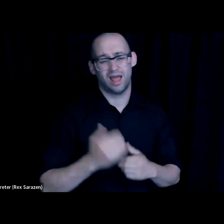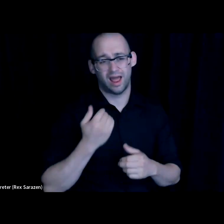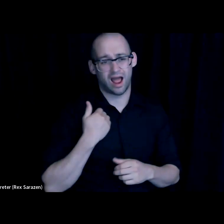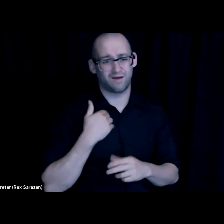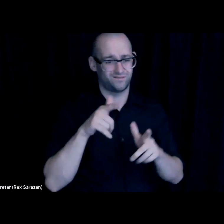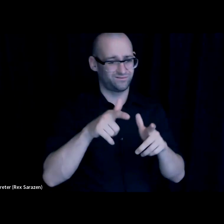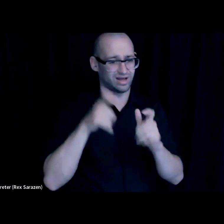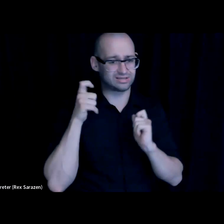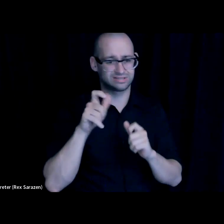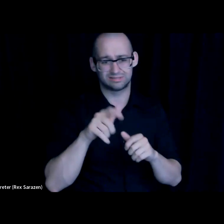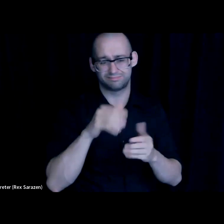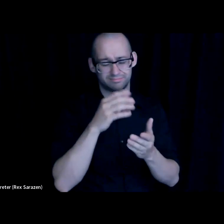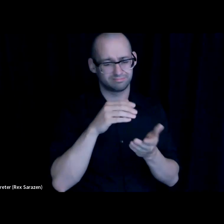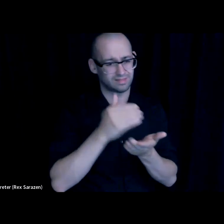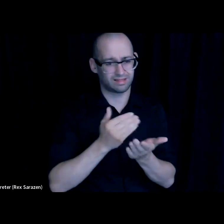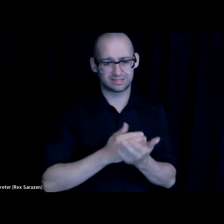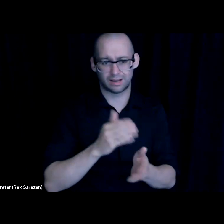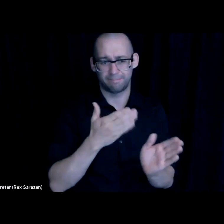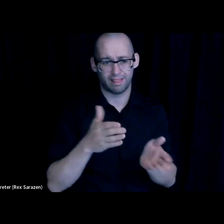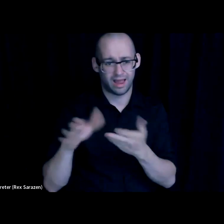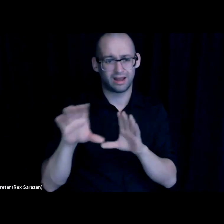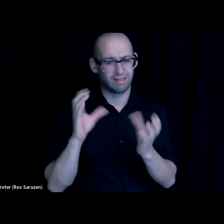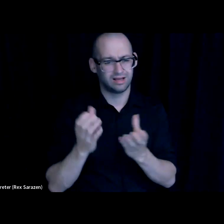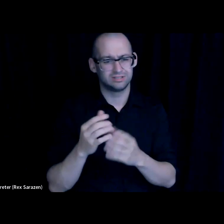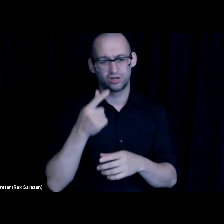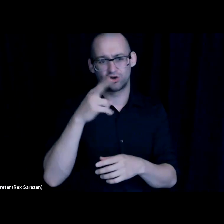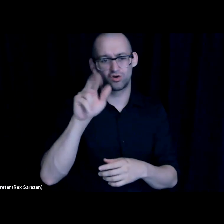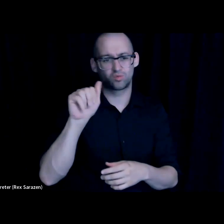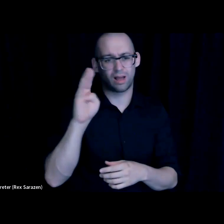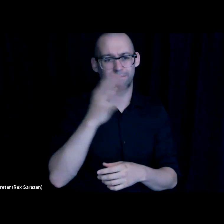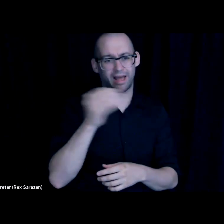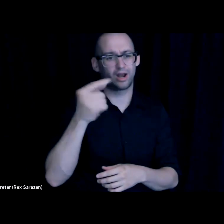technology tool, and that's really an opportunity for our teacher to grab a lot of our teachers